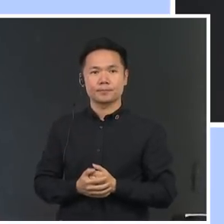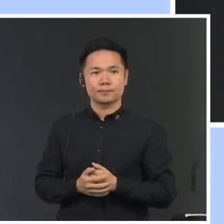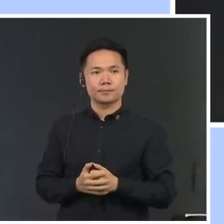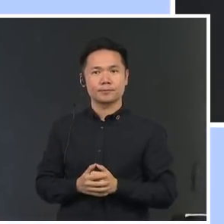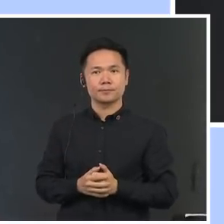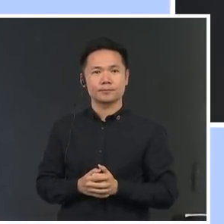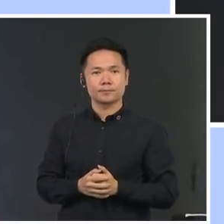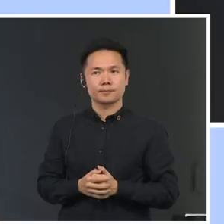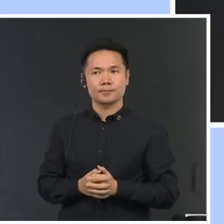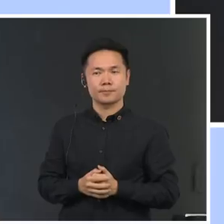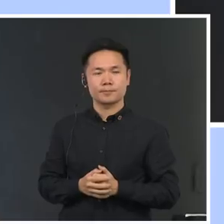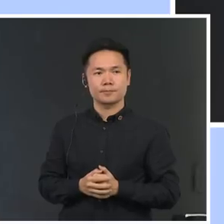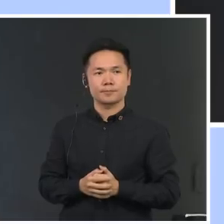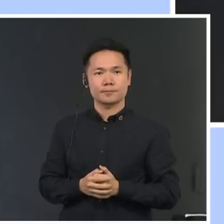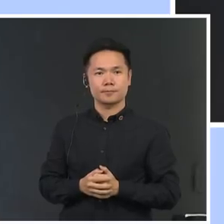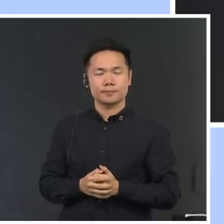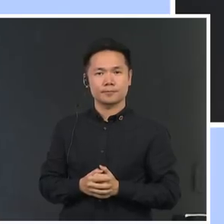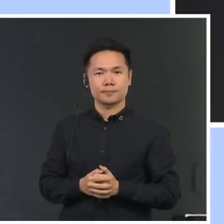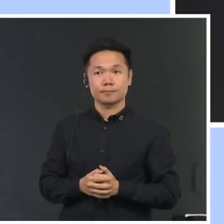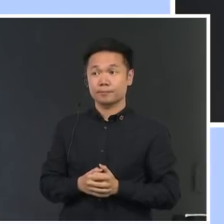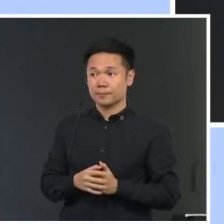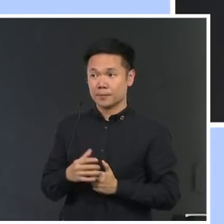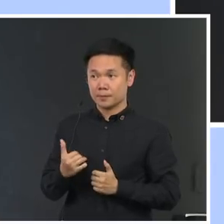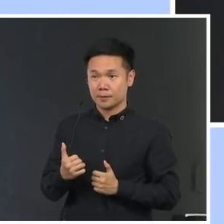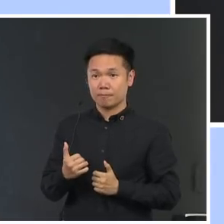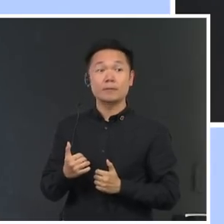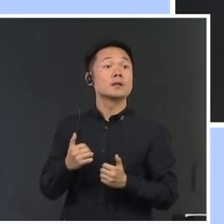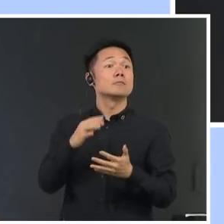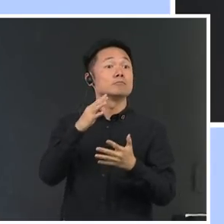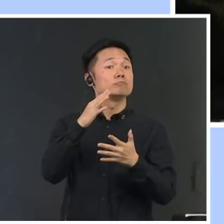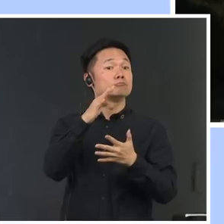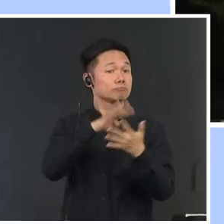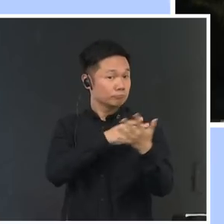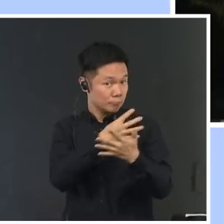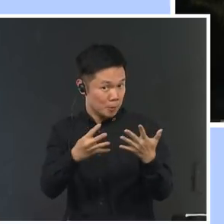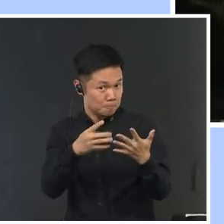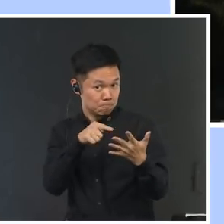He is a professor of linguistics at the International Christian University.